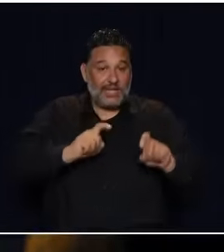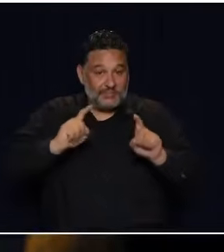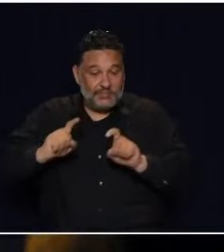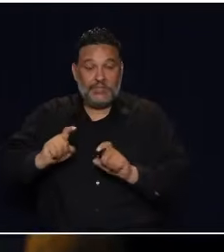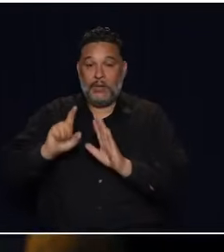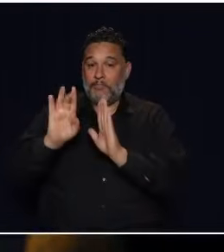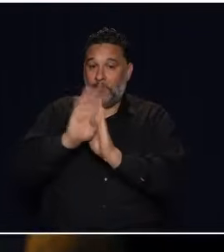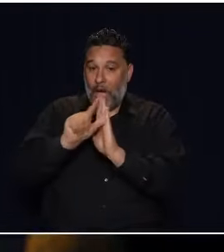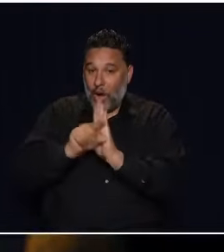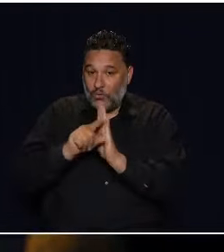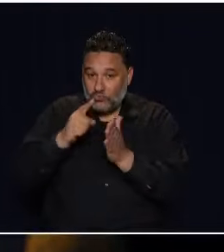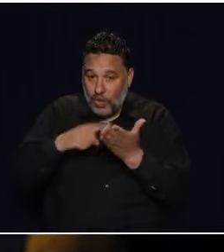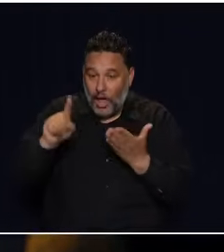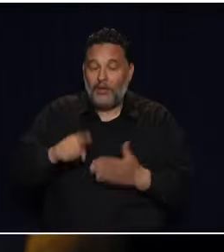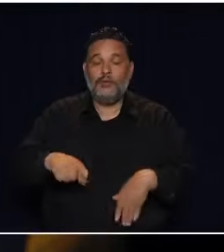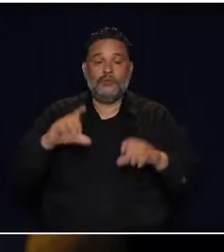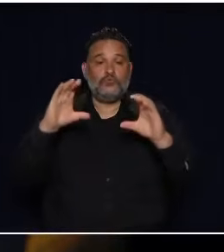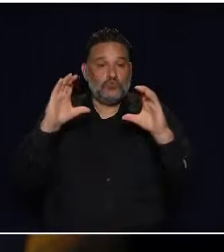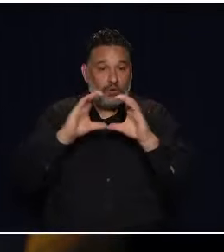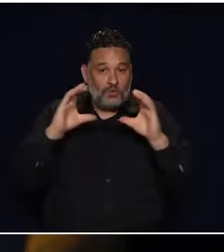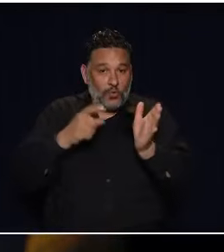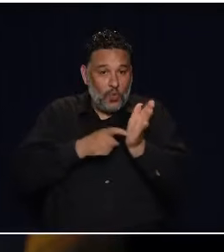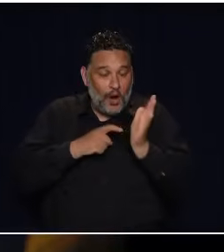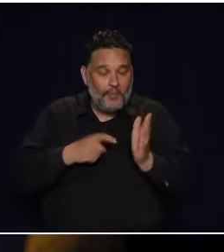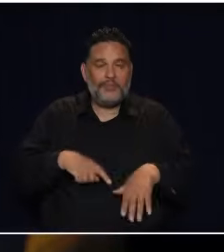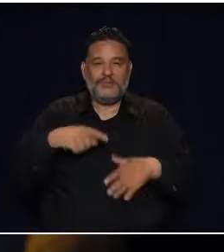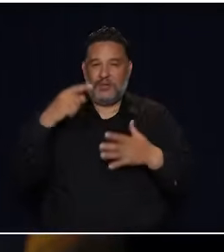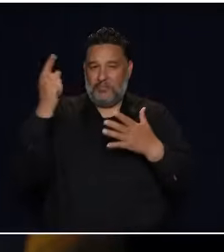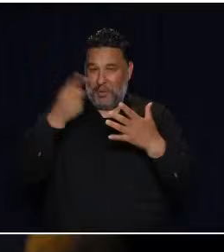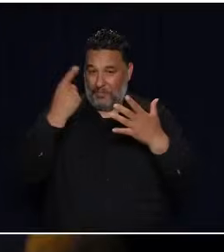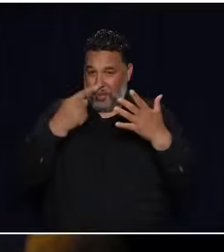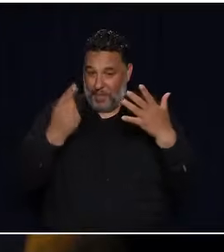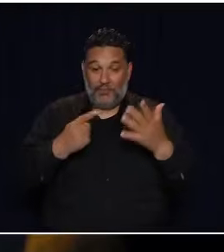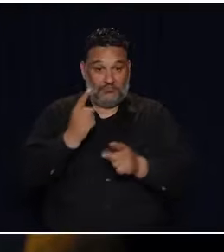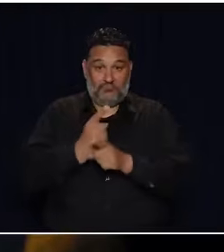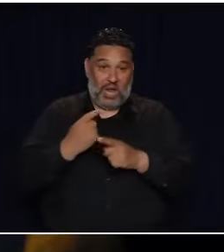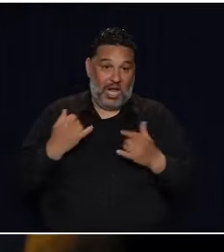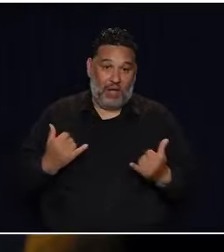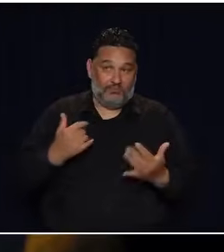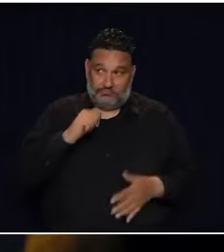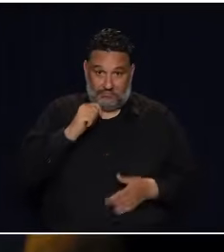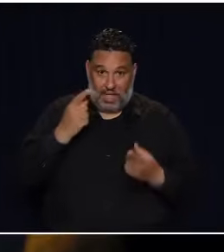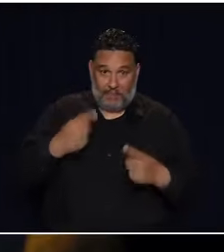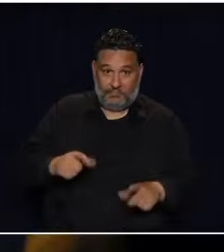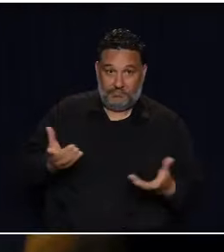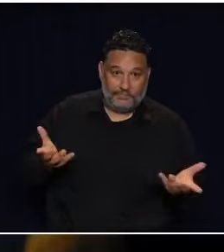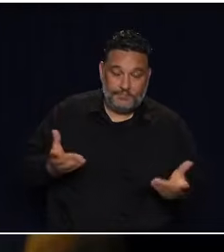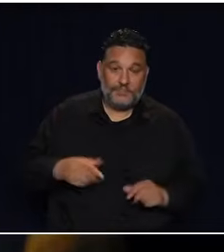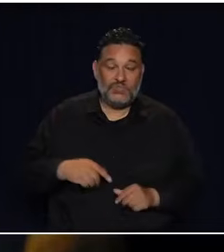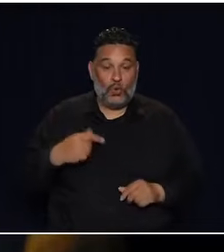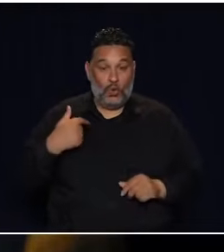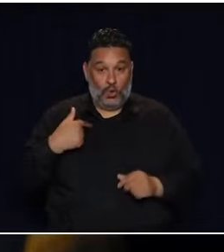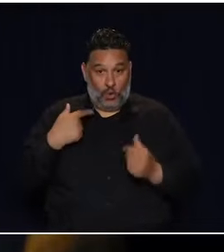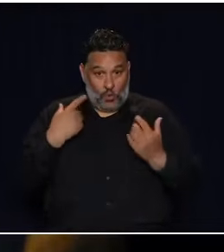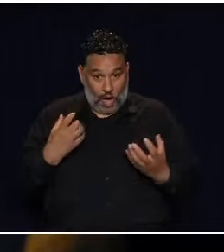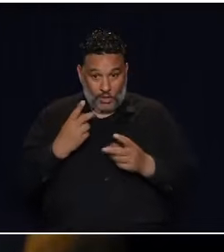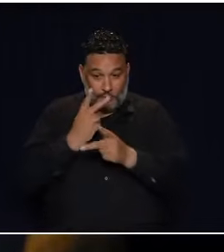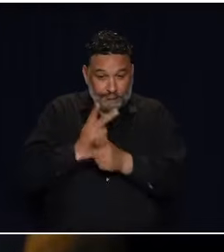COMMON SET OF RULES TO PLAY BY, ASSESSMENTS, BACKGROUND CHECKS, CERTIFICATION REQUIREMENTS.